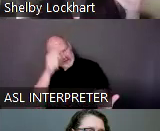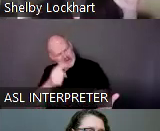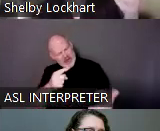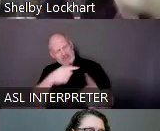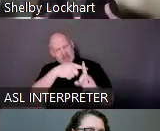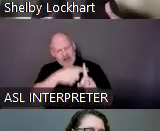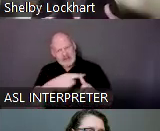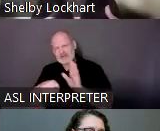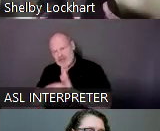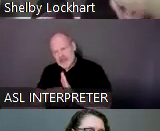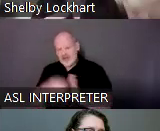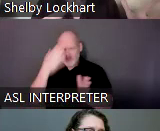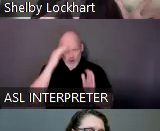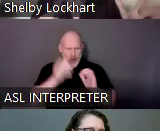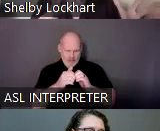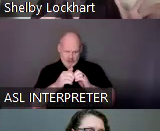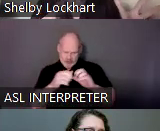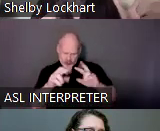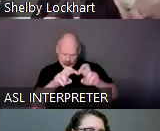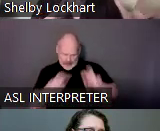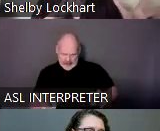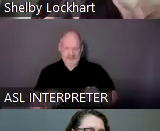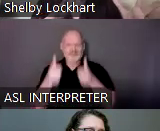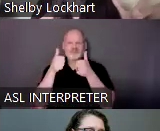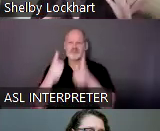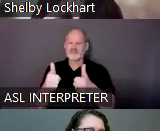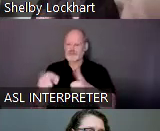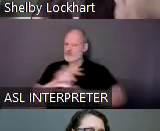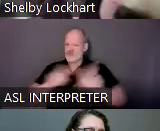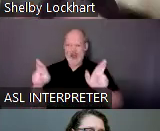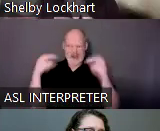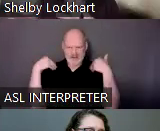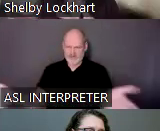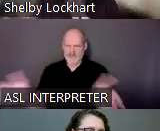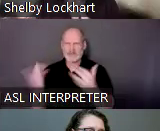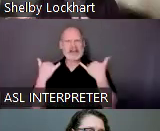you're in good shape - just transfer that academic muscle to an attendance